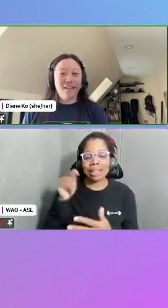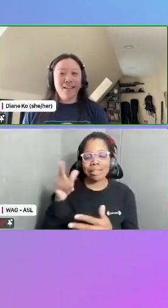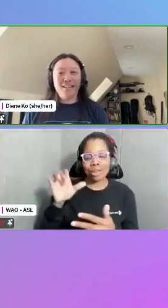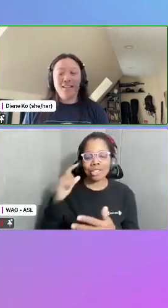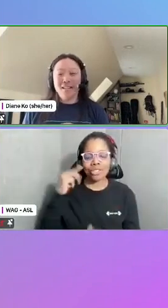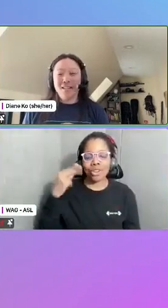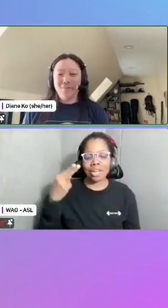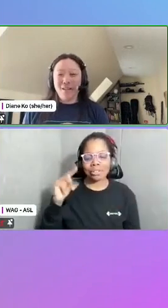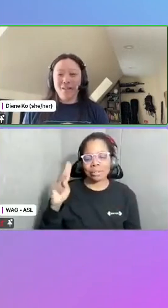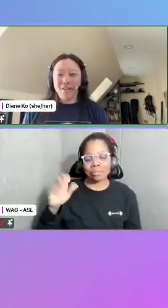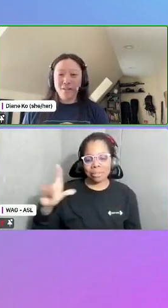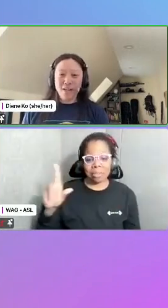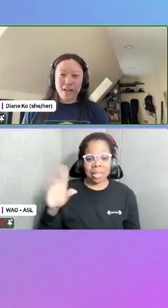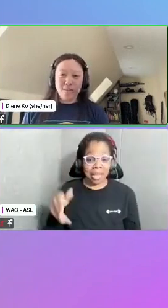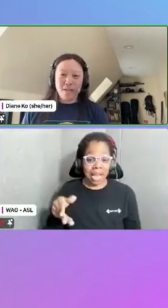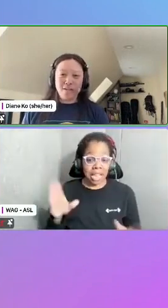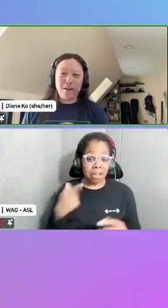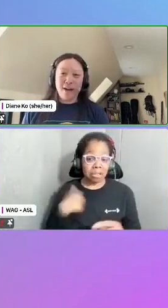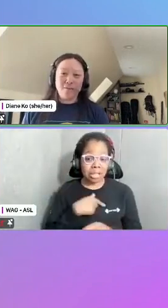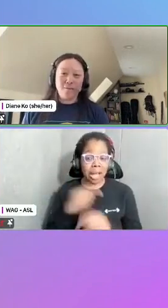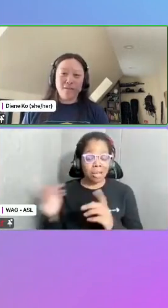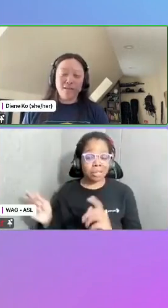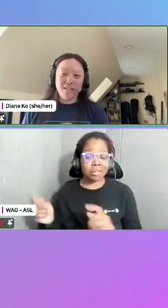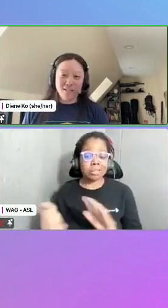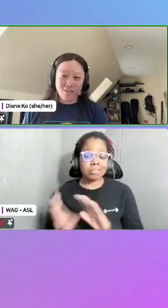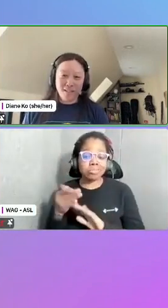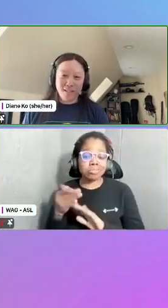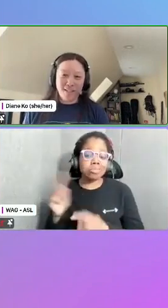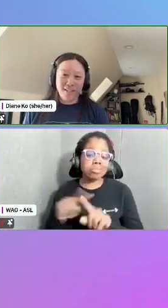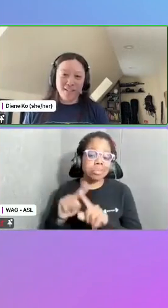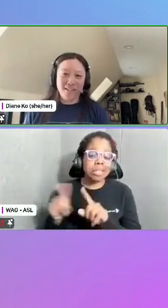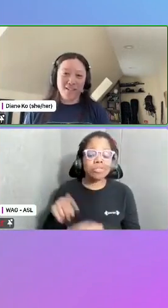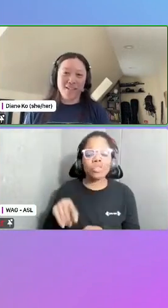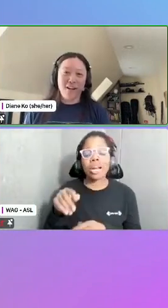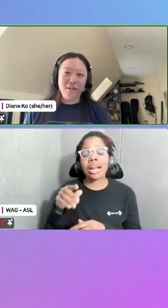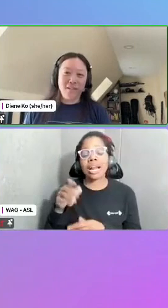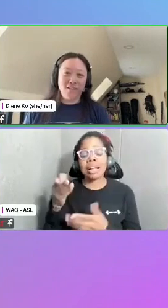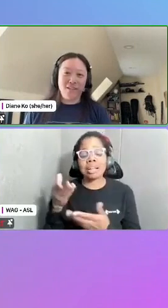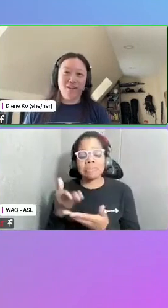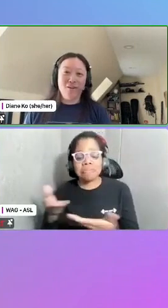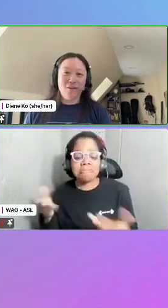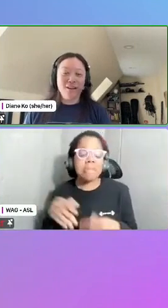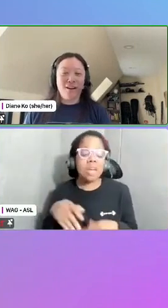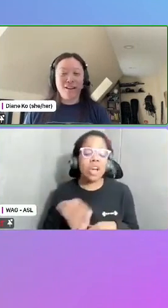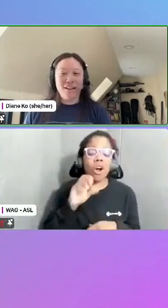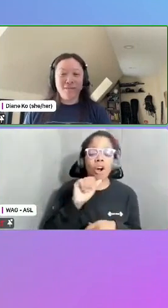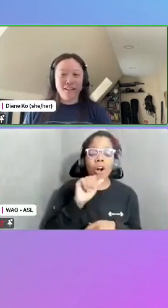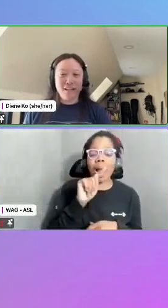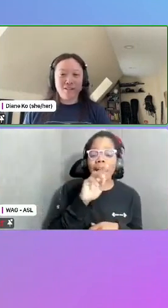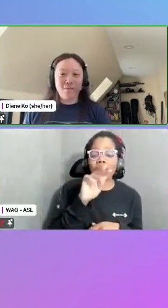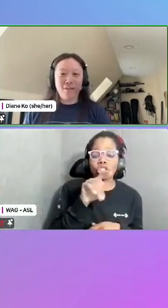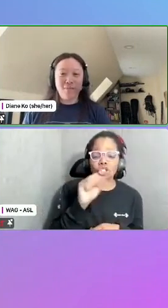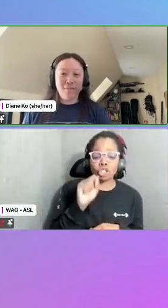define every single possible prop. However, it also means that consumers can pass in props that they shouldn't be